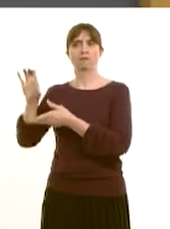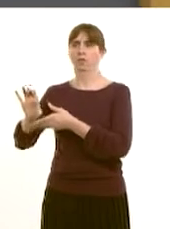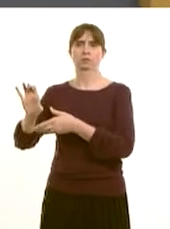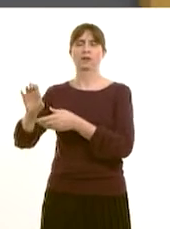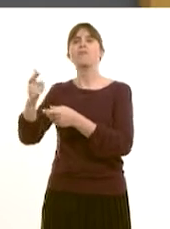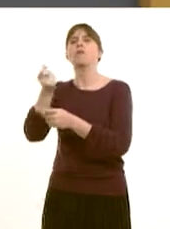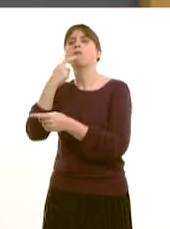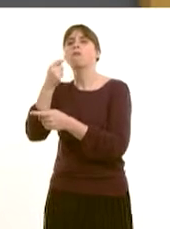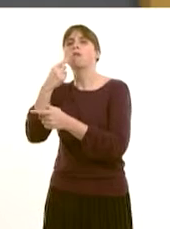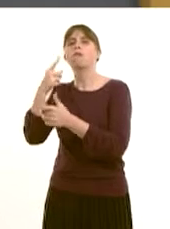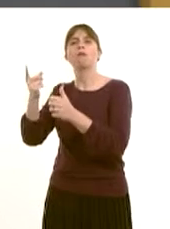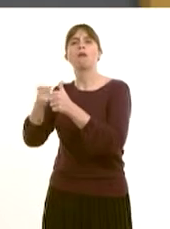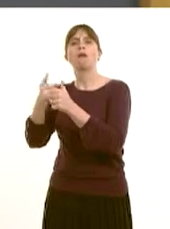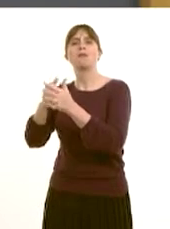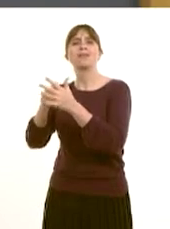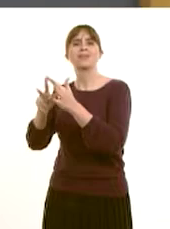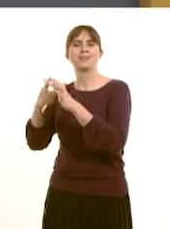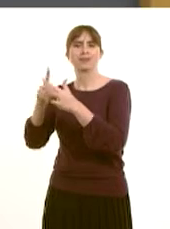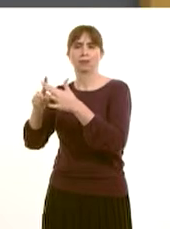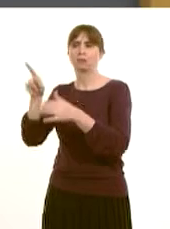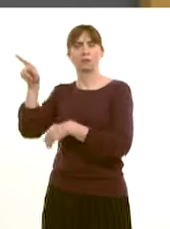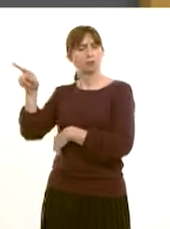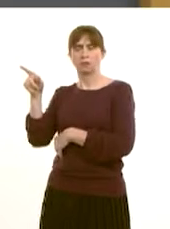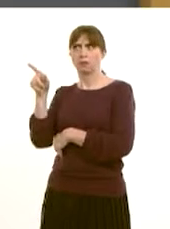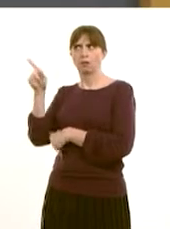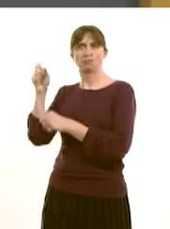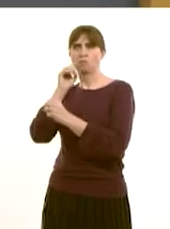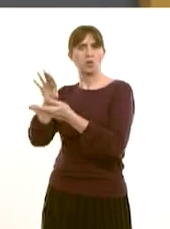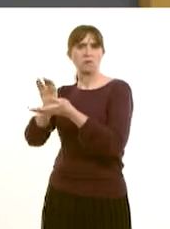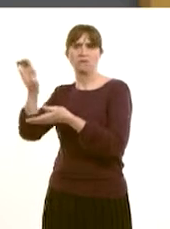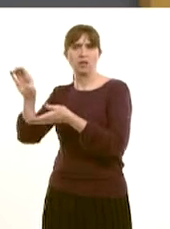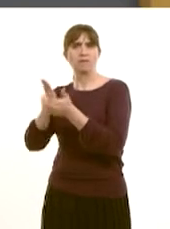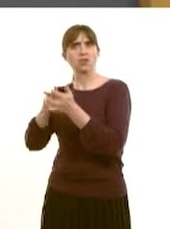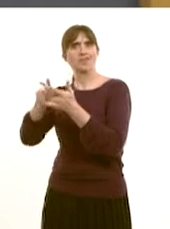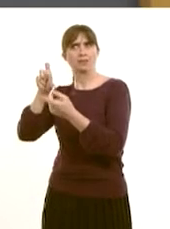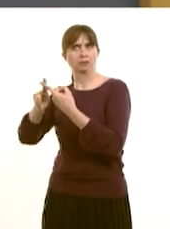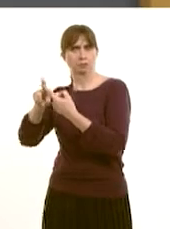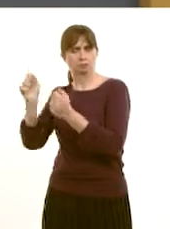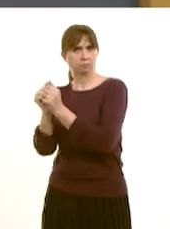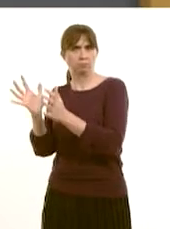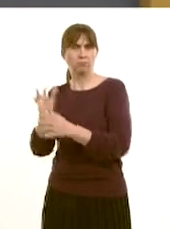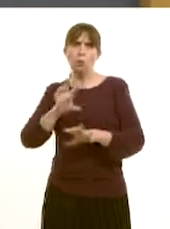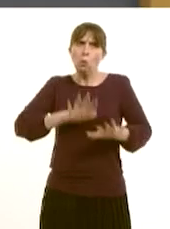Will the First Minister assure pancreatic cancer sufferers in Wales that this life-extending